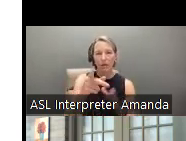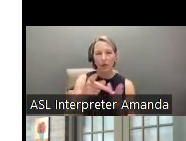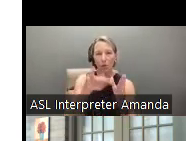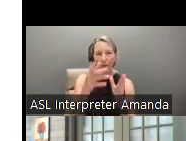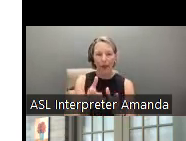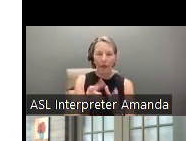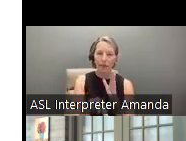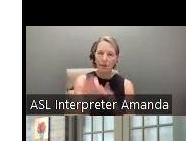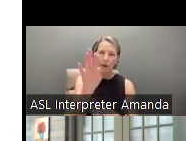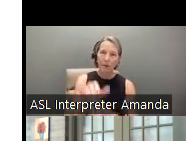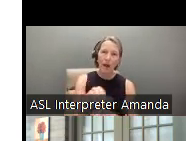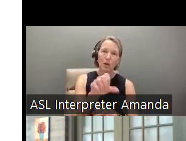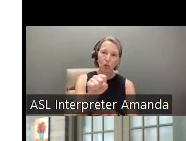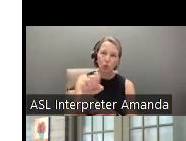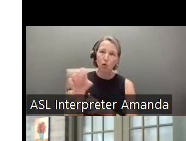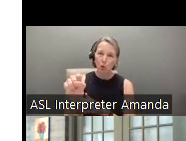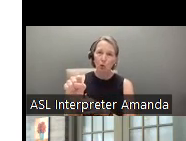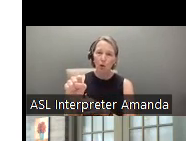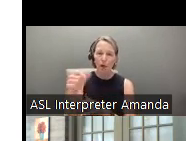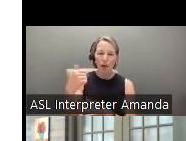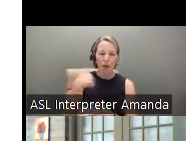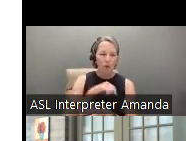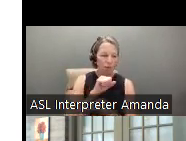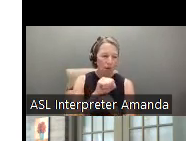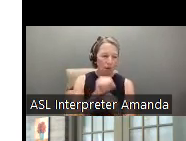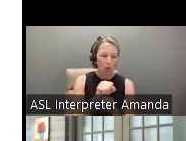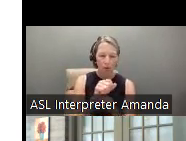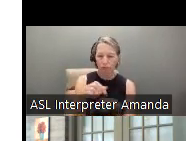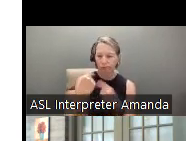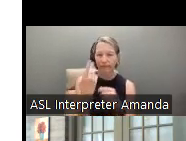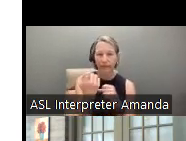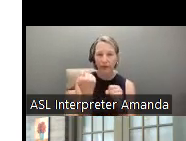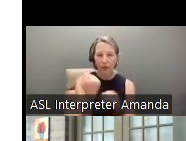been selected by Social Security we've been working on this grant for five years and the